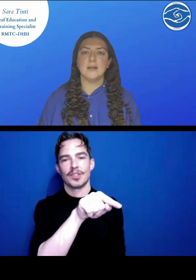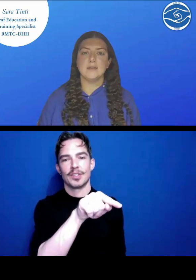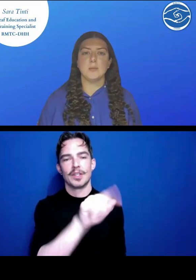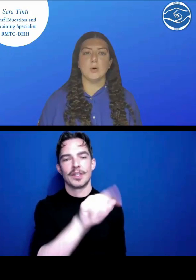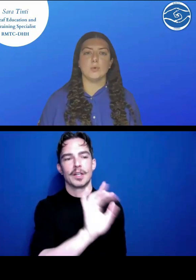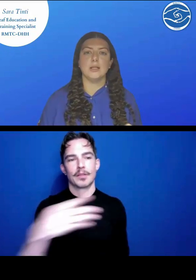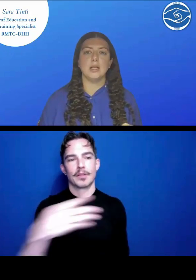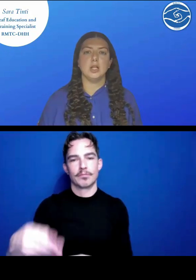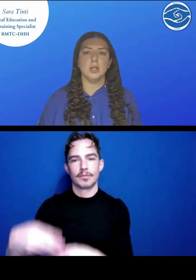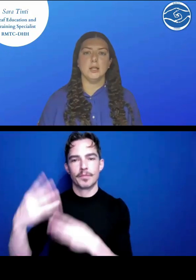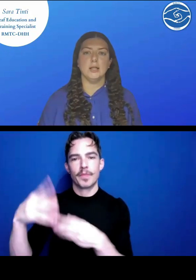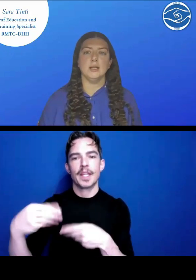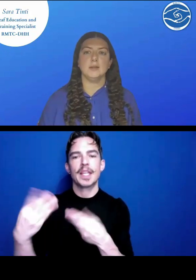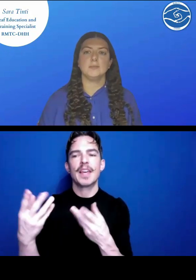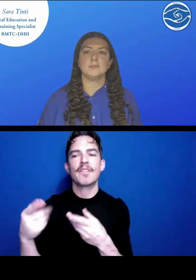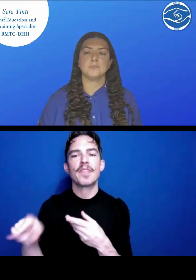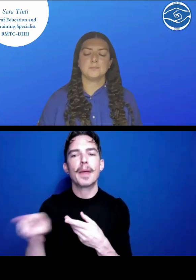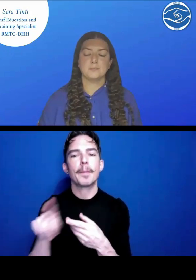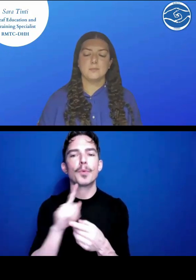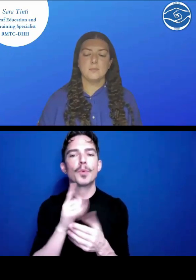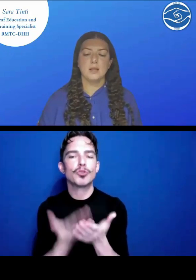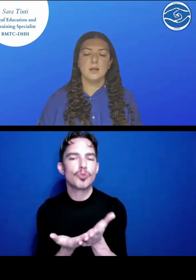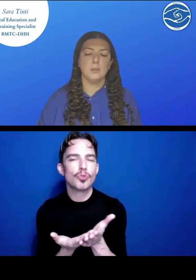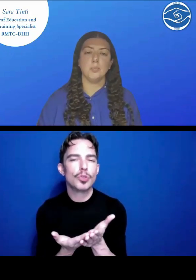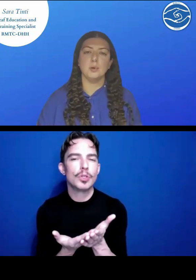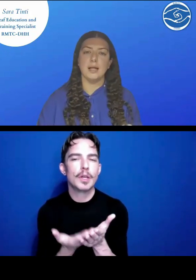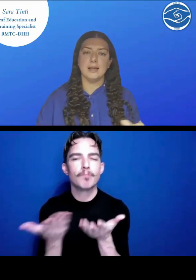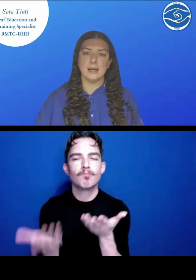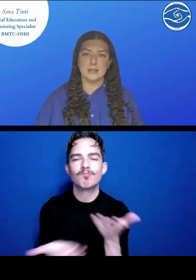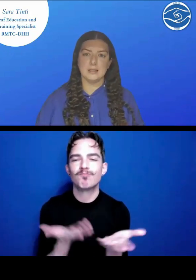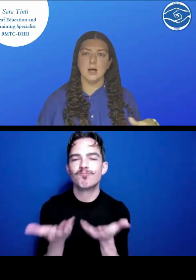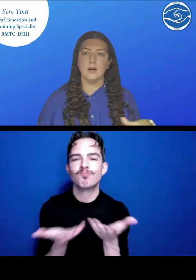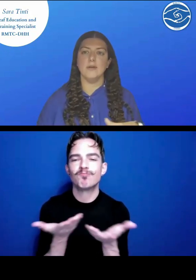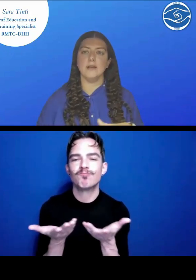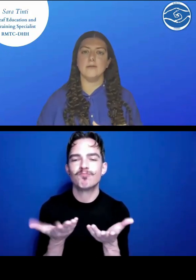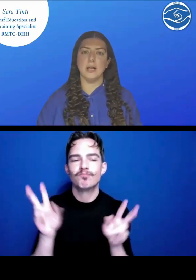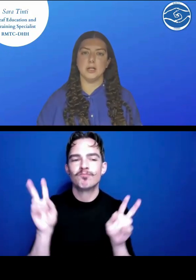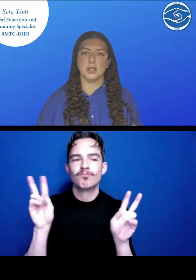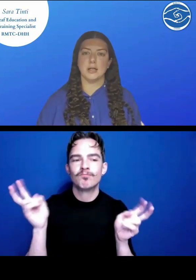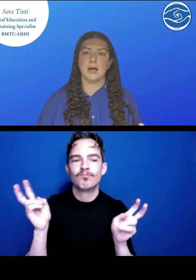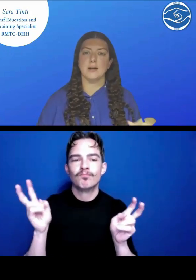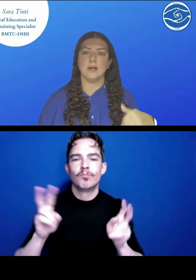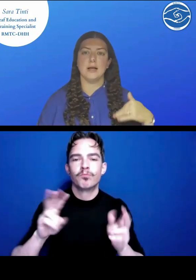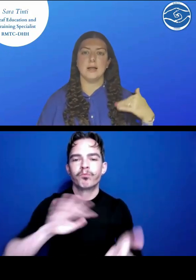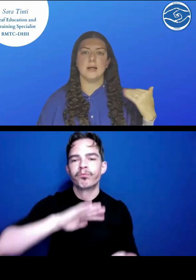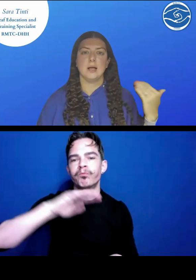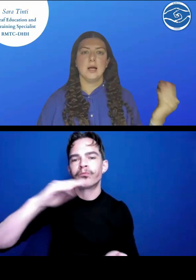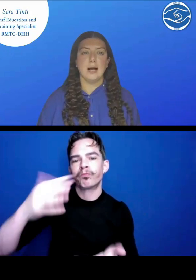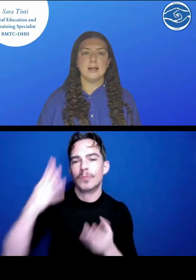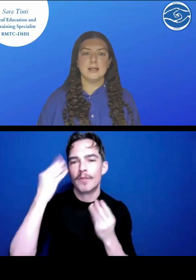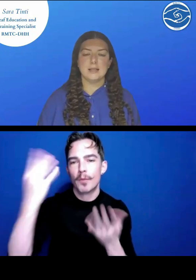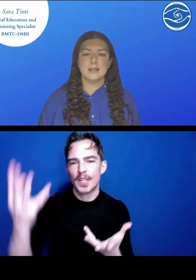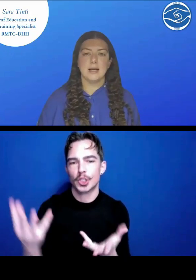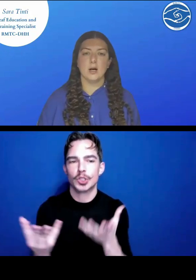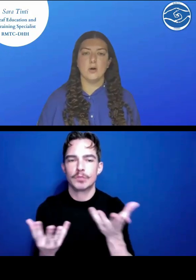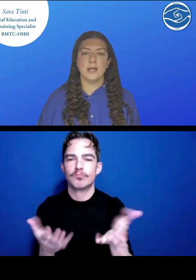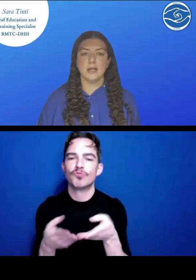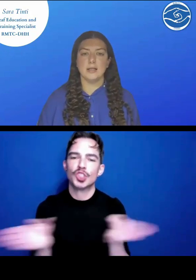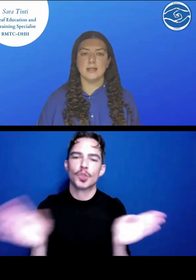of gives them a really good blanket of information kind of like I like to say, "Oh my goodness,